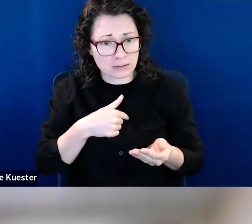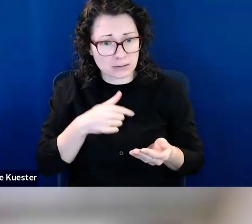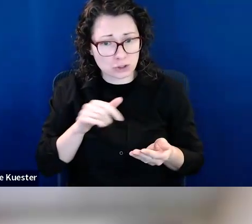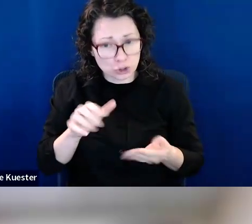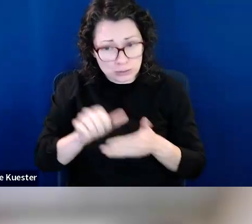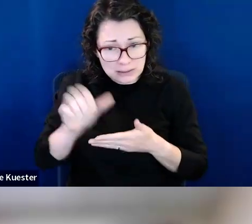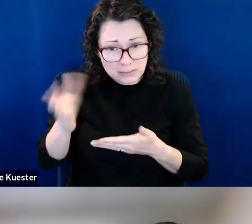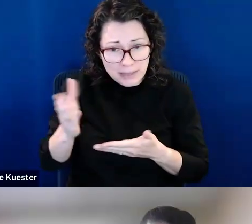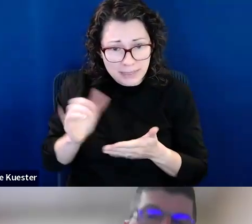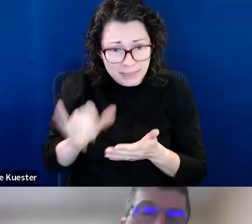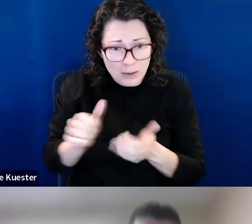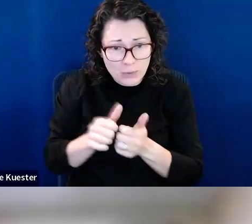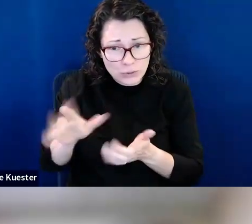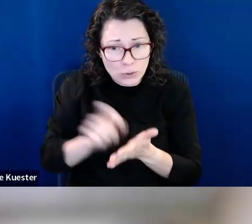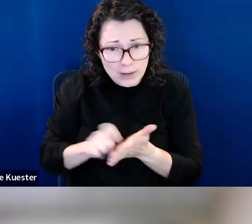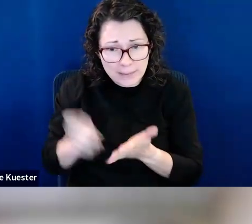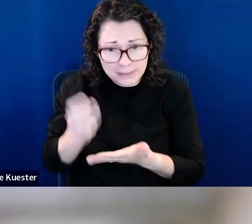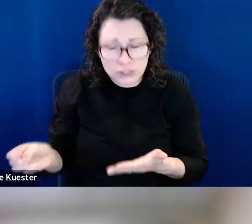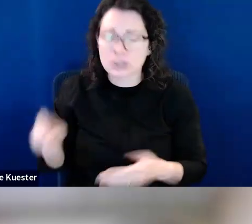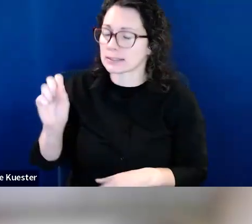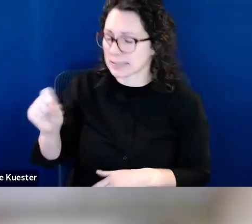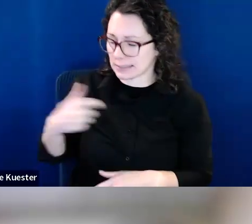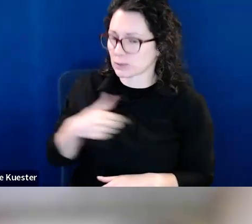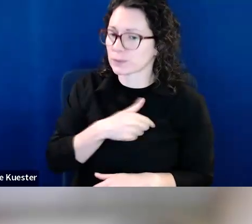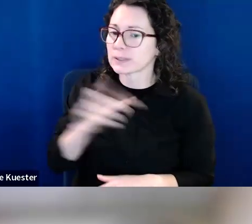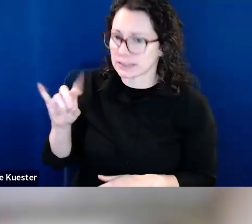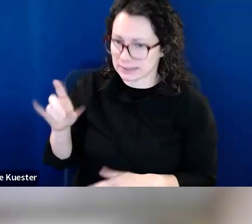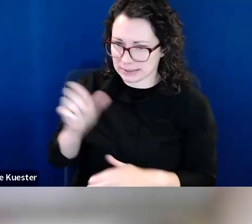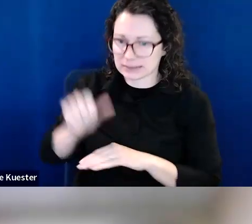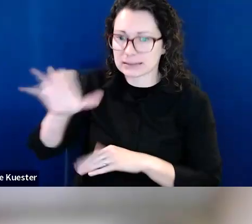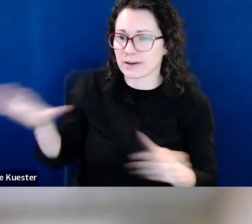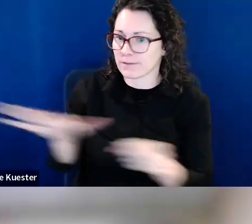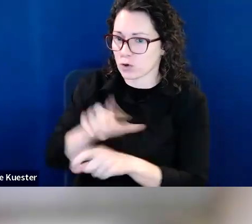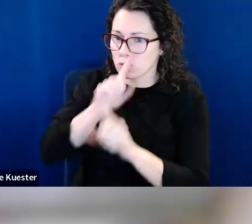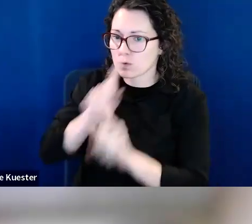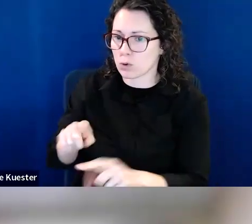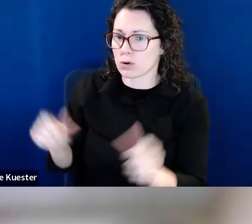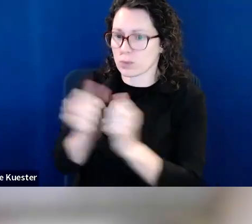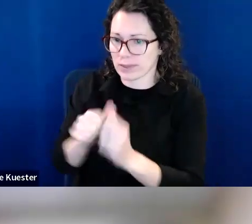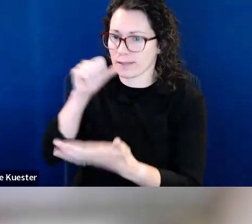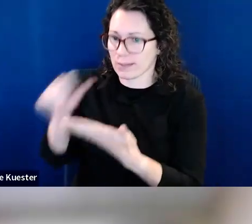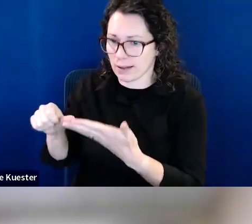Absolutely. I believe we did send um, we did send a full report in a letter, but I'm happy to resend